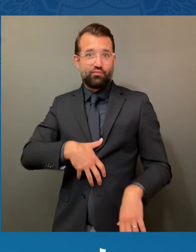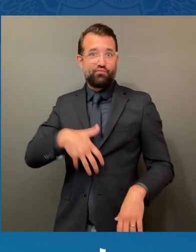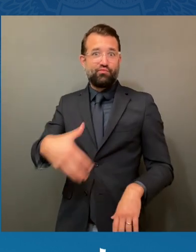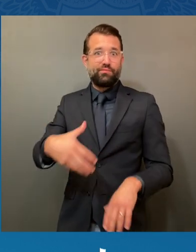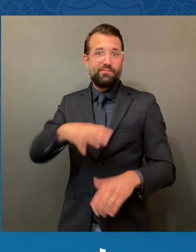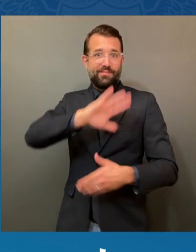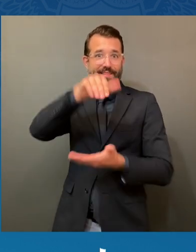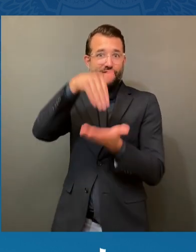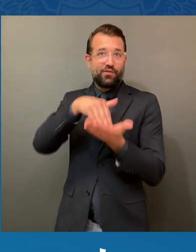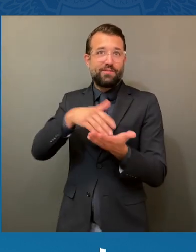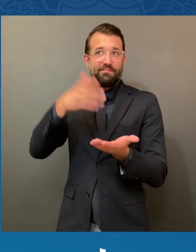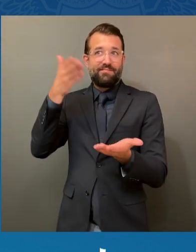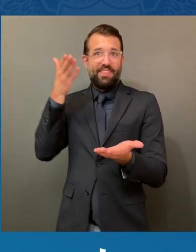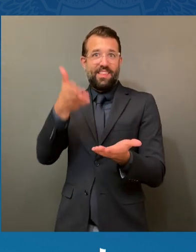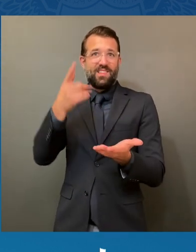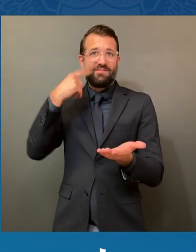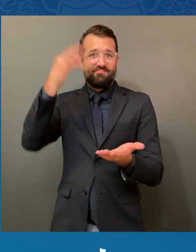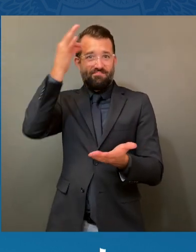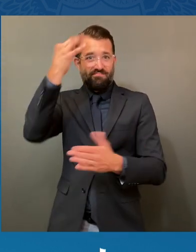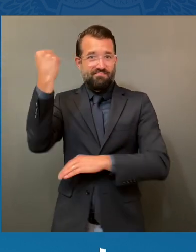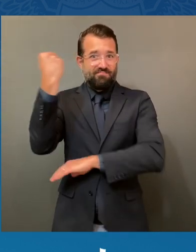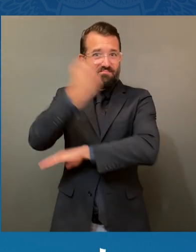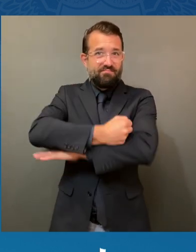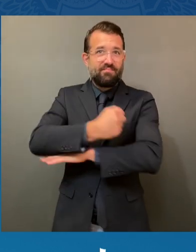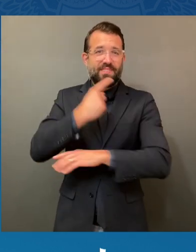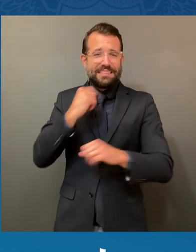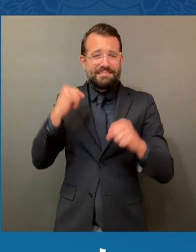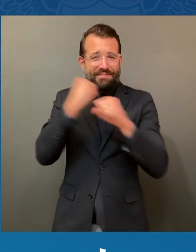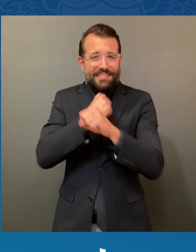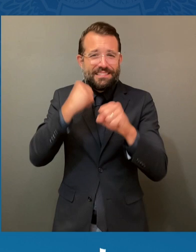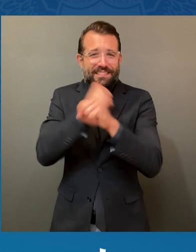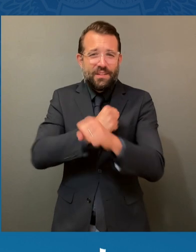Her entire career has been her championing justice.